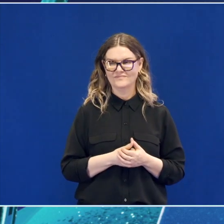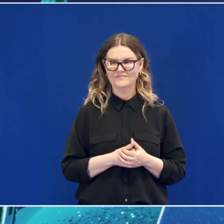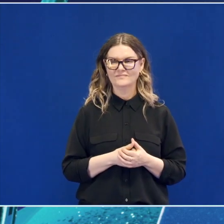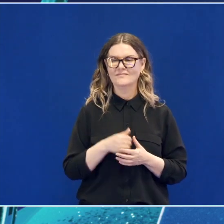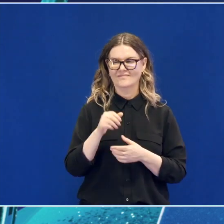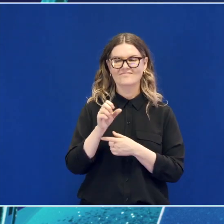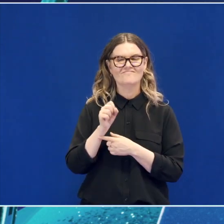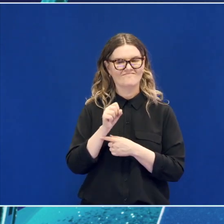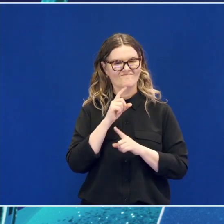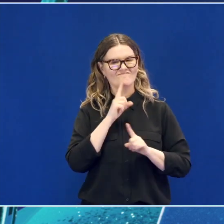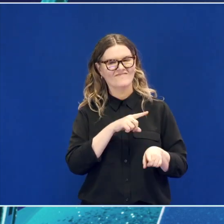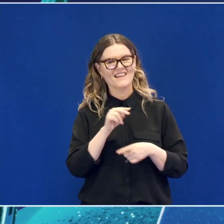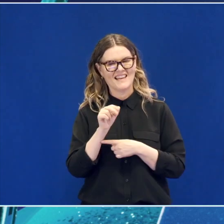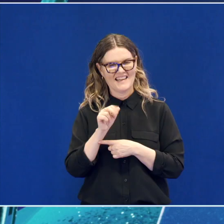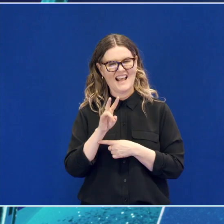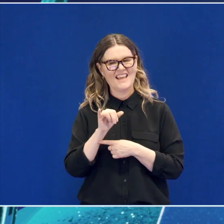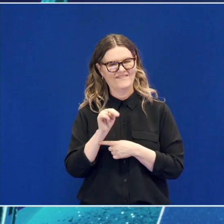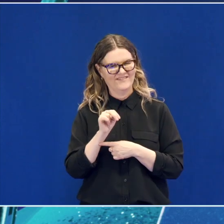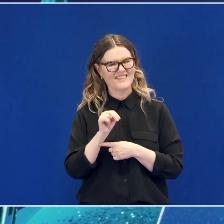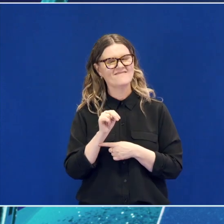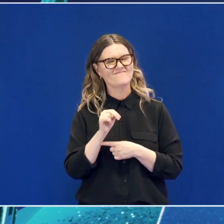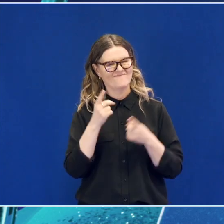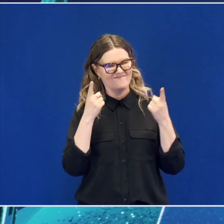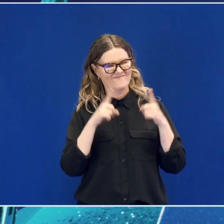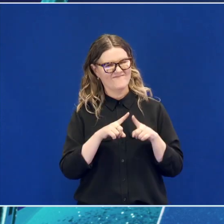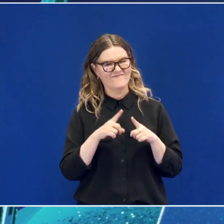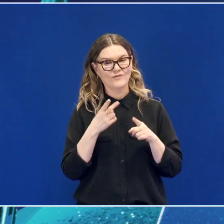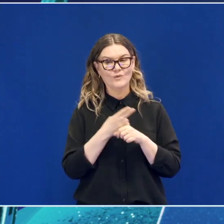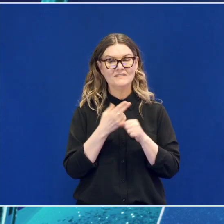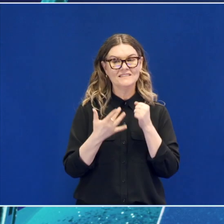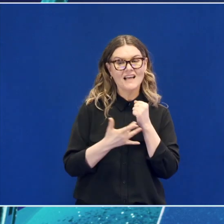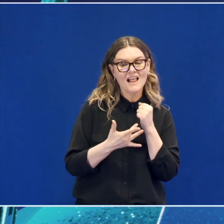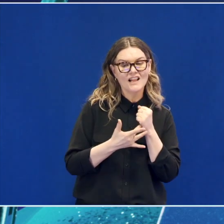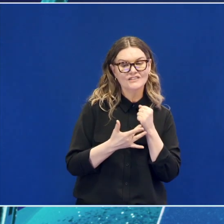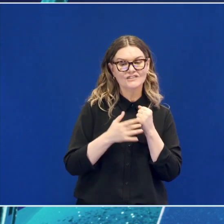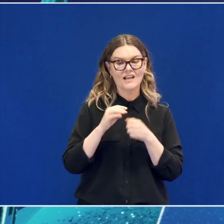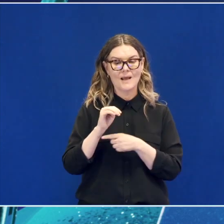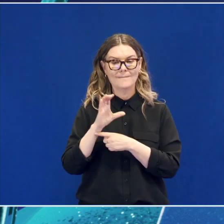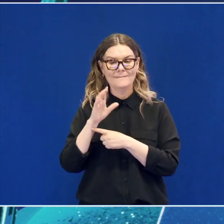to start going out and automatically remediating some of these repos that are out there that are common